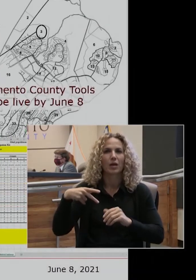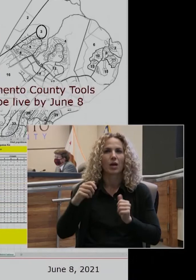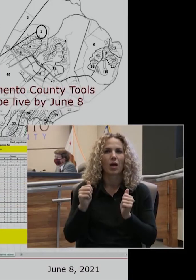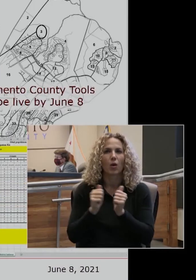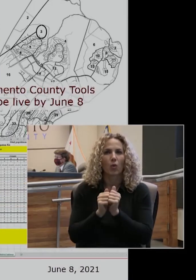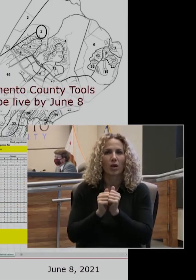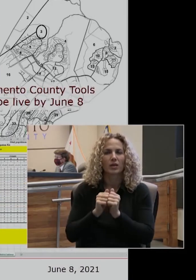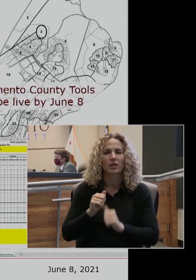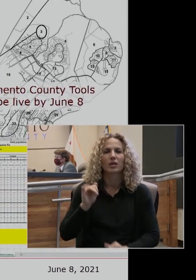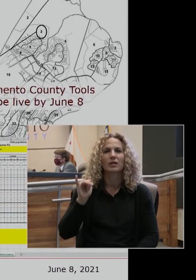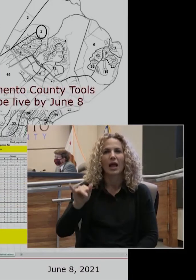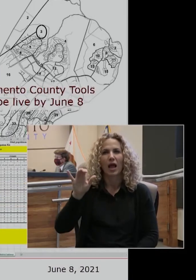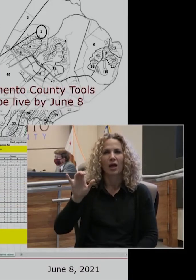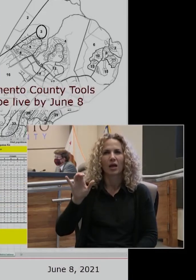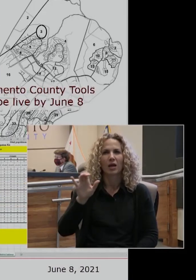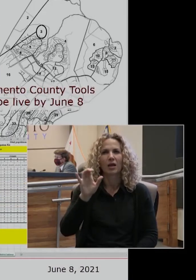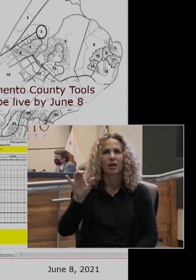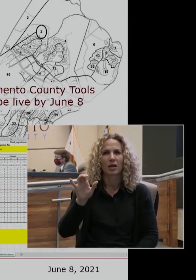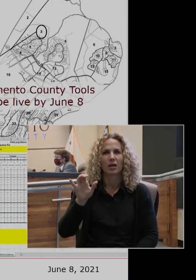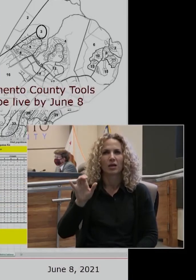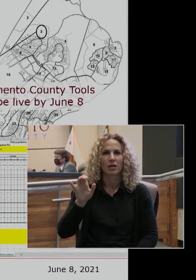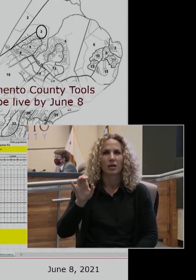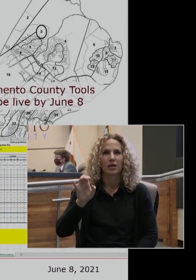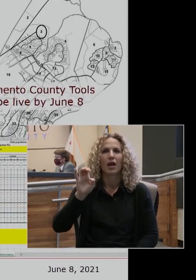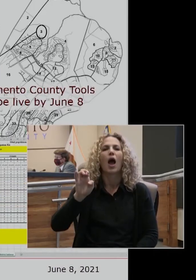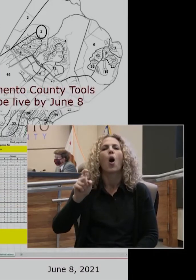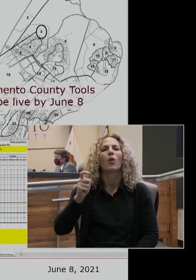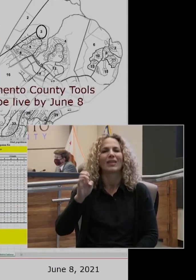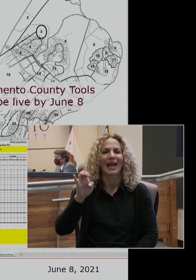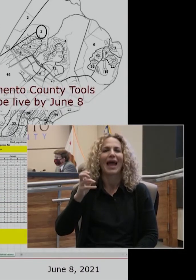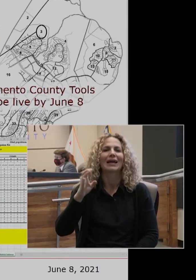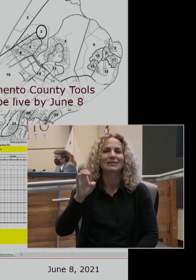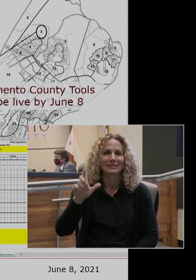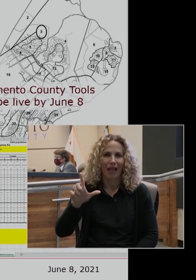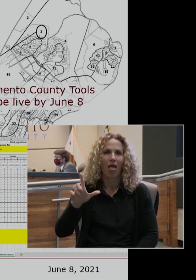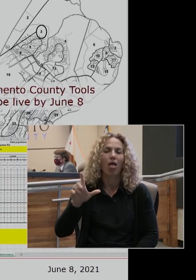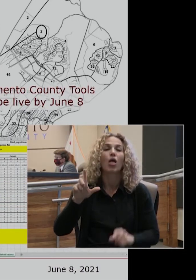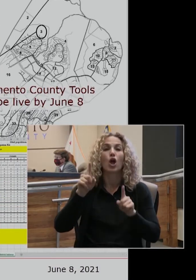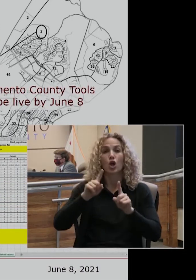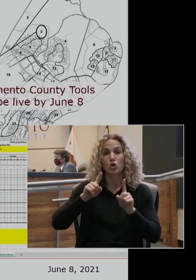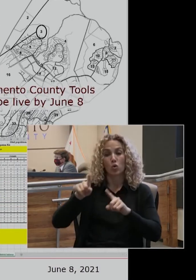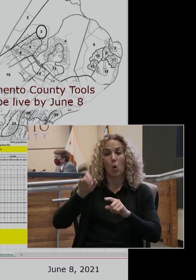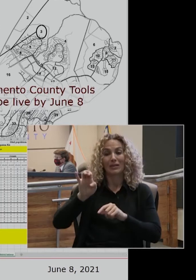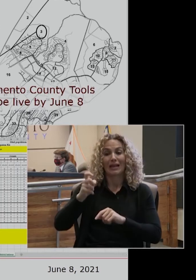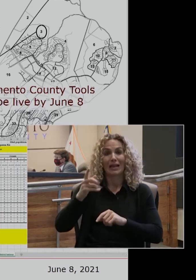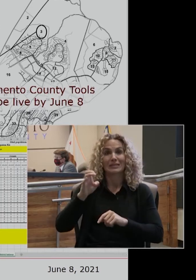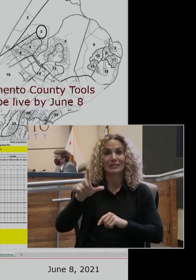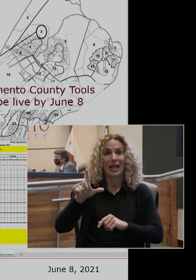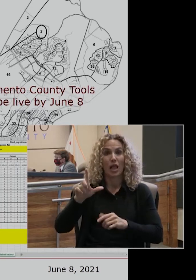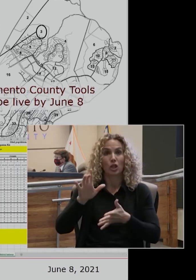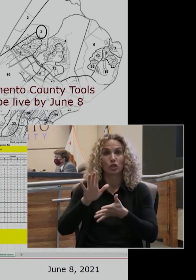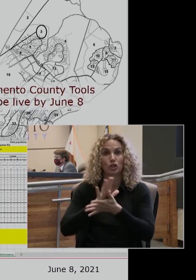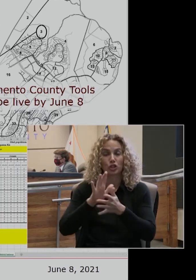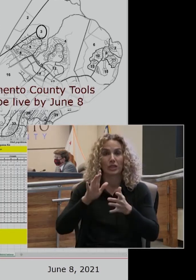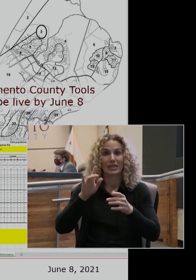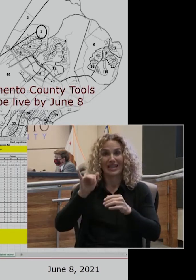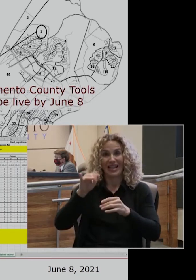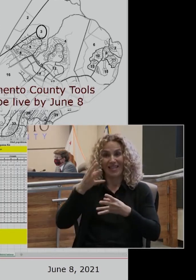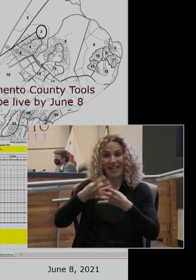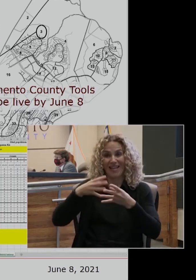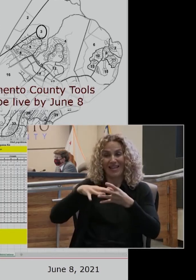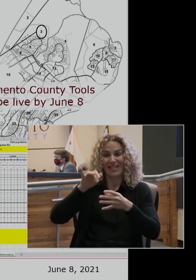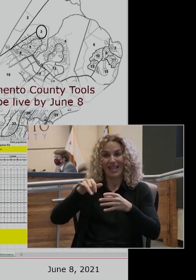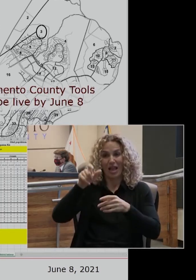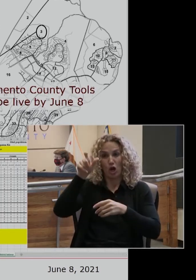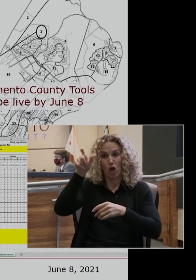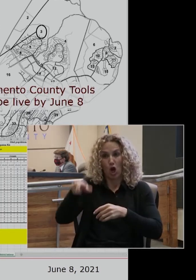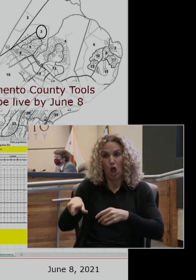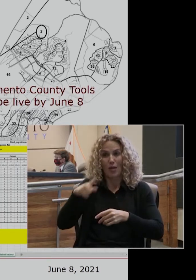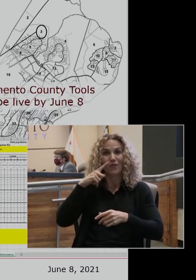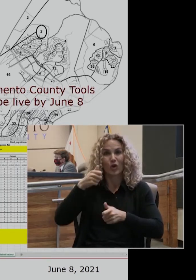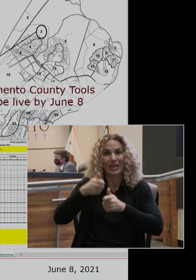COMFORTABLE WITH THEMSELVES AND NOT WORTH LEARNING XL AND THEN